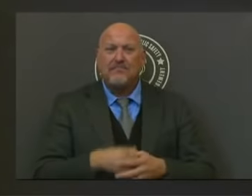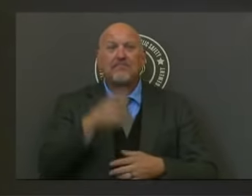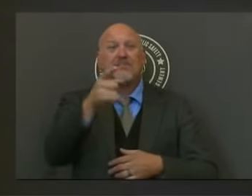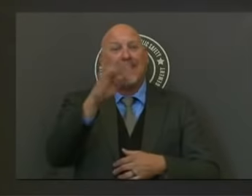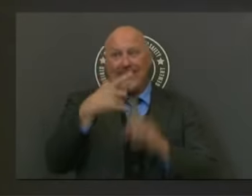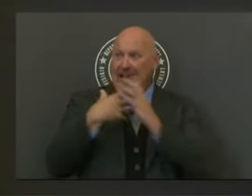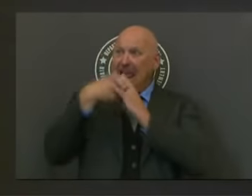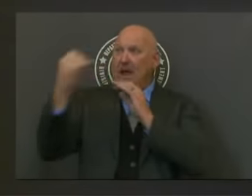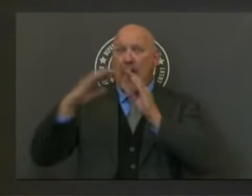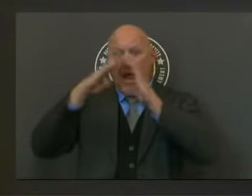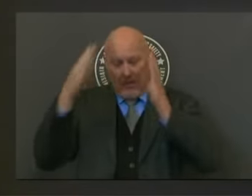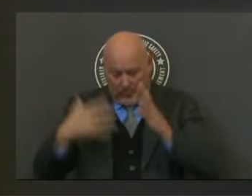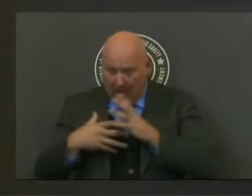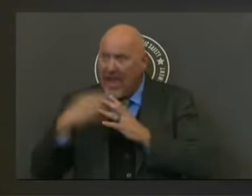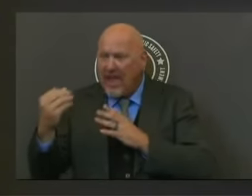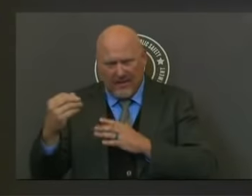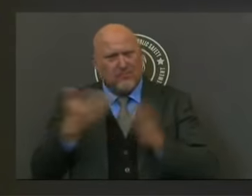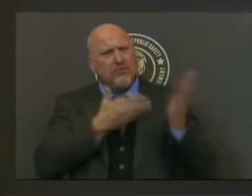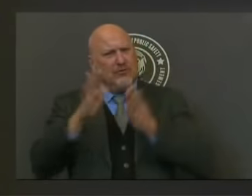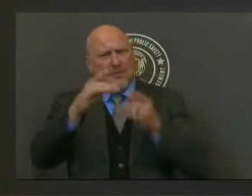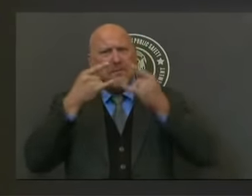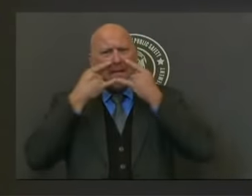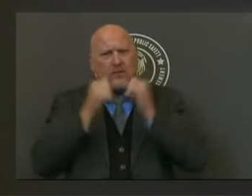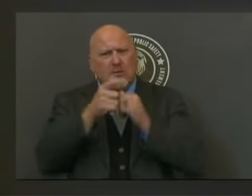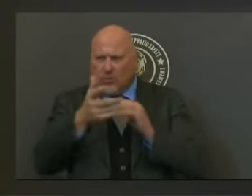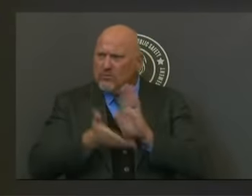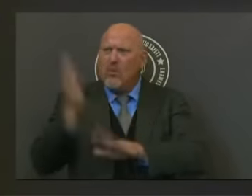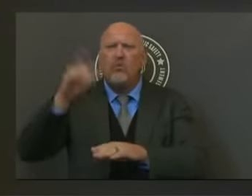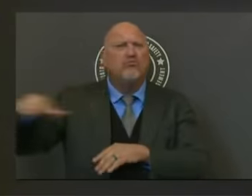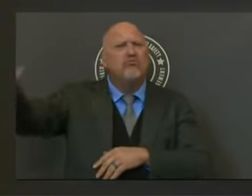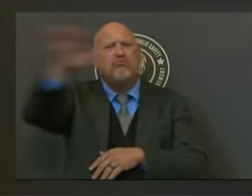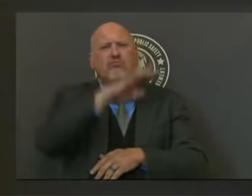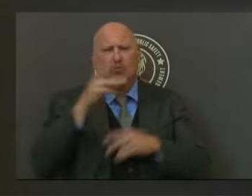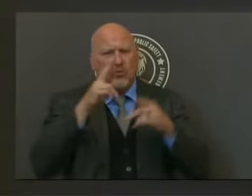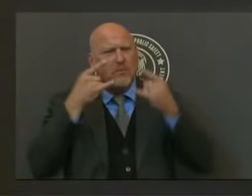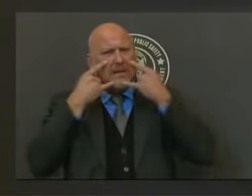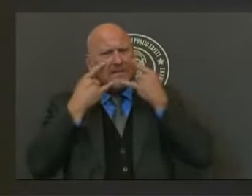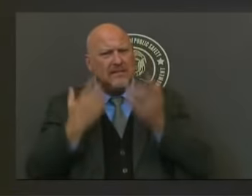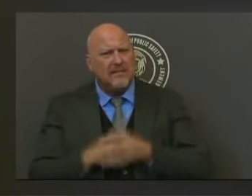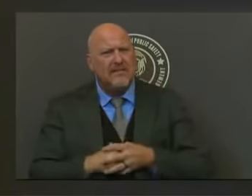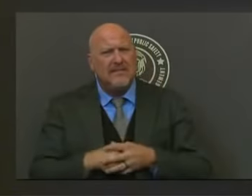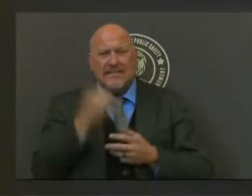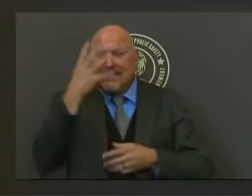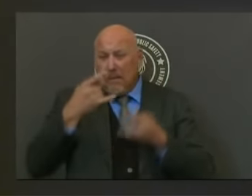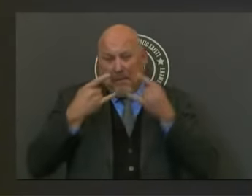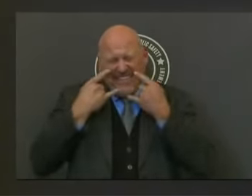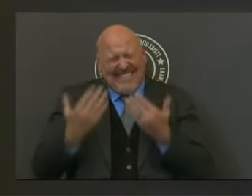maschine is the simplest